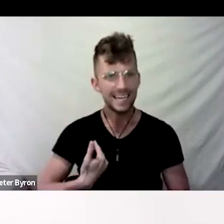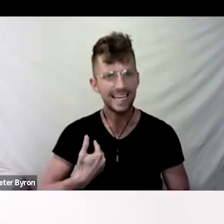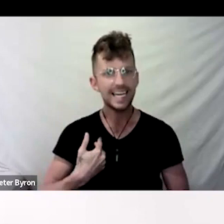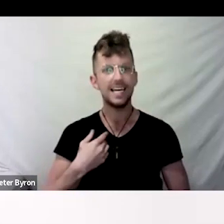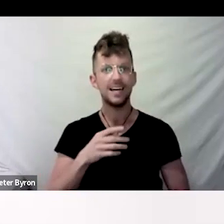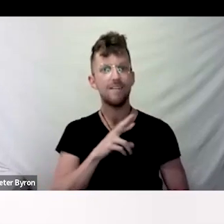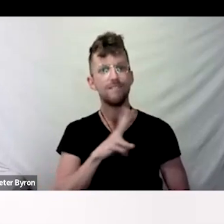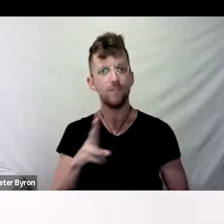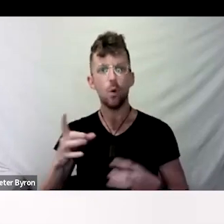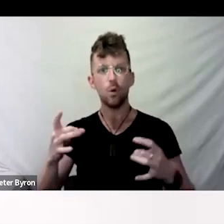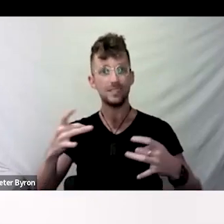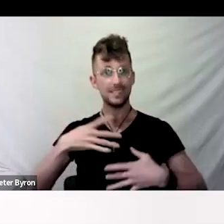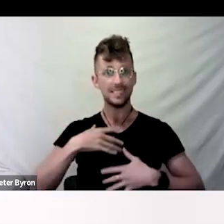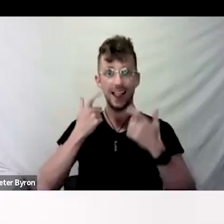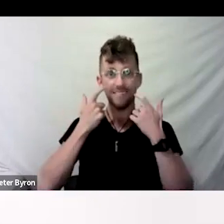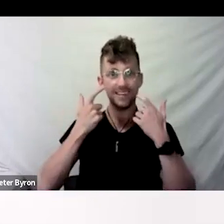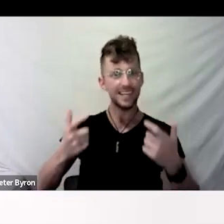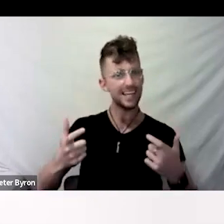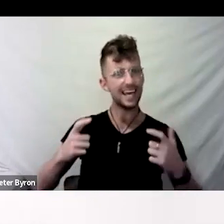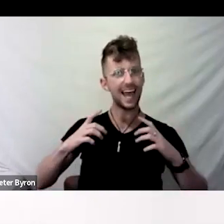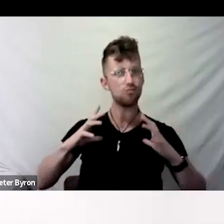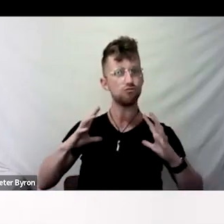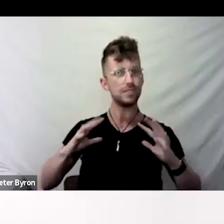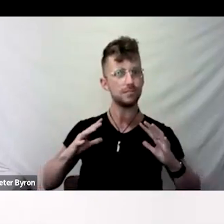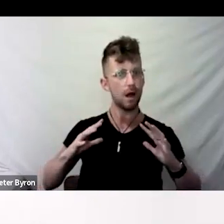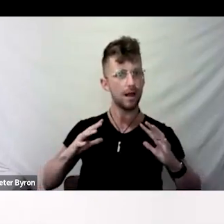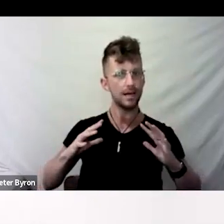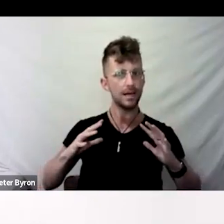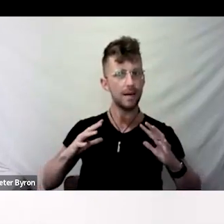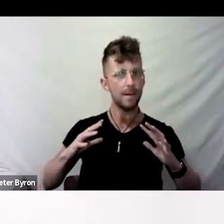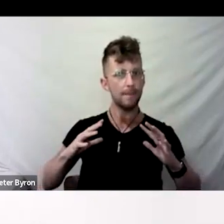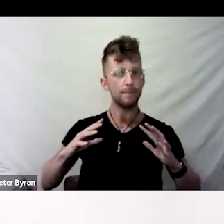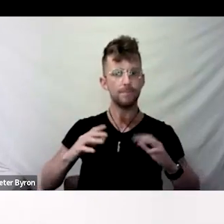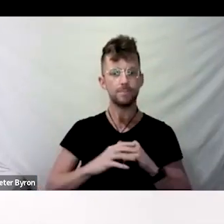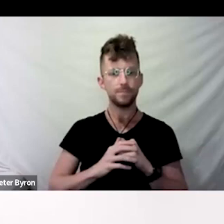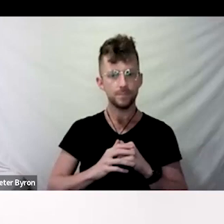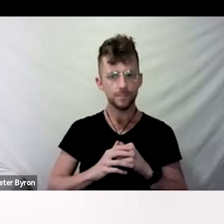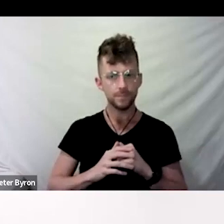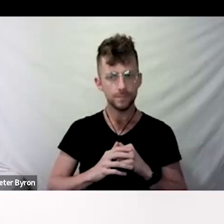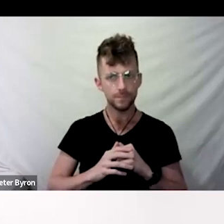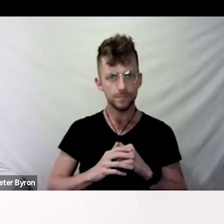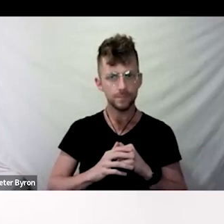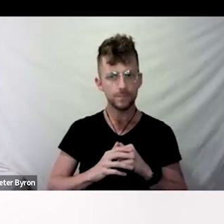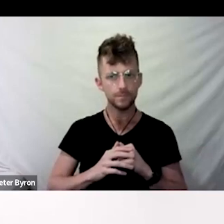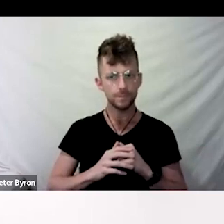And then thirdly, how is that means of supporting you on the trip